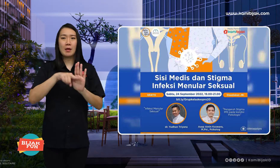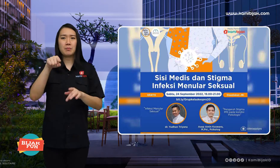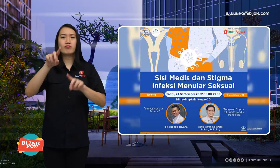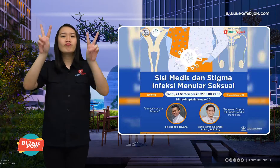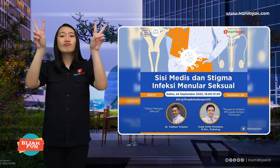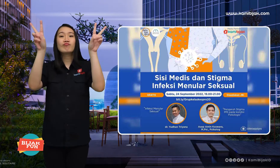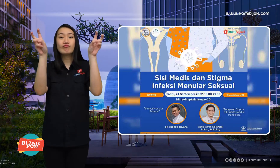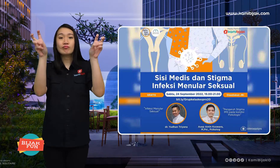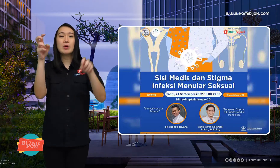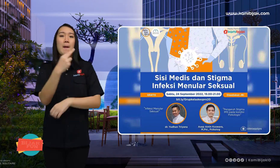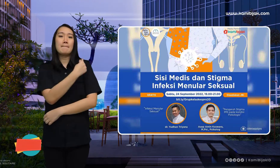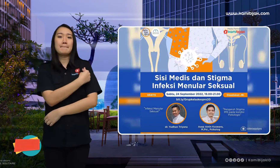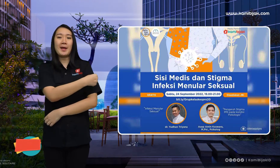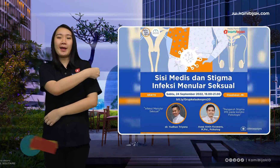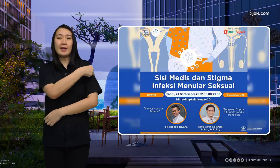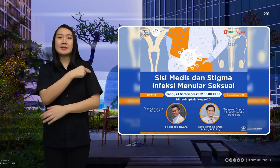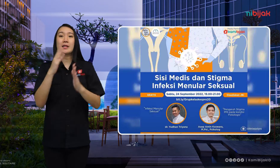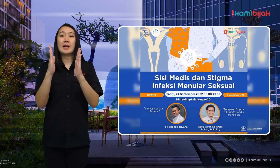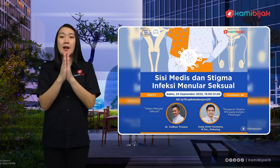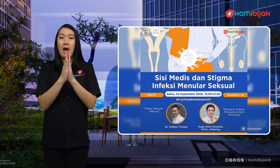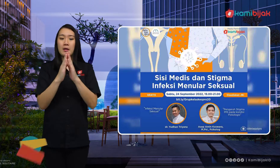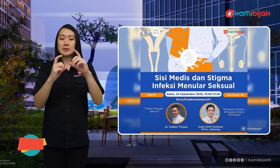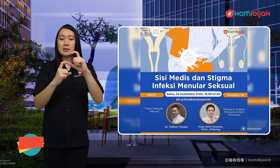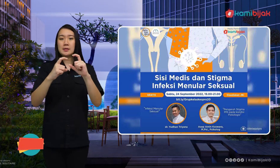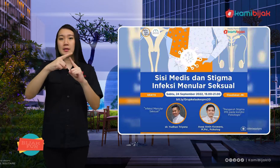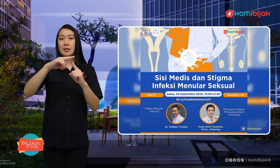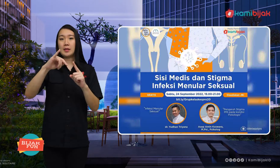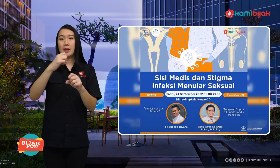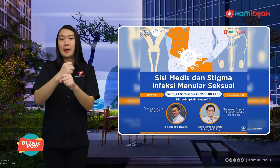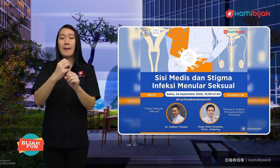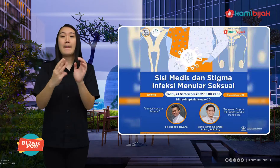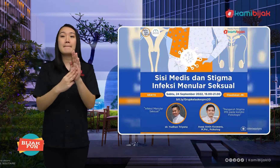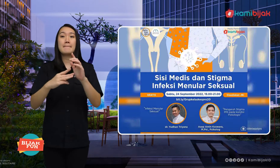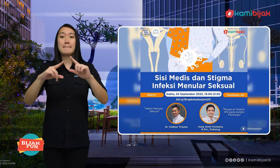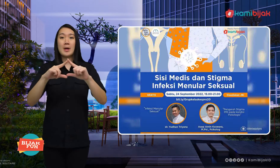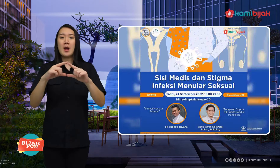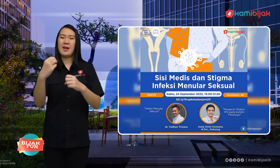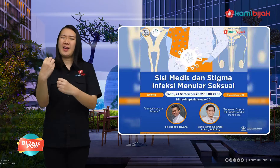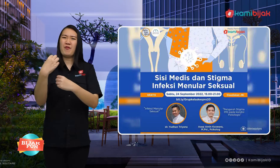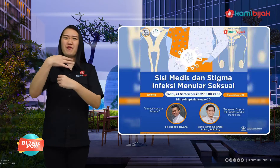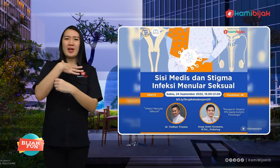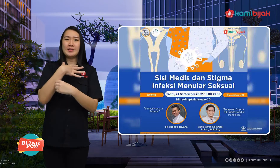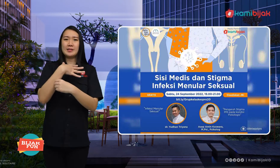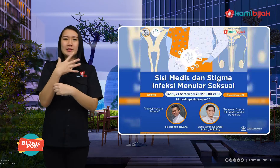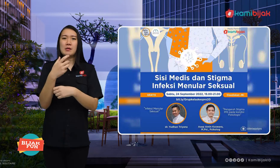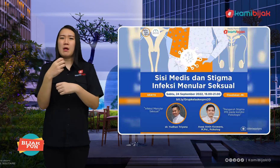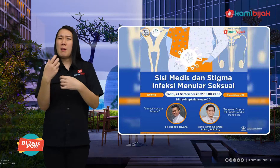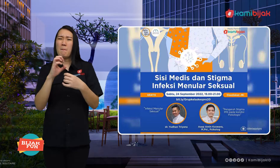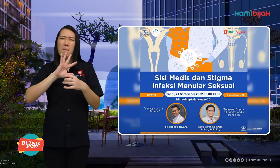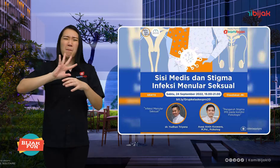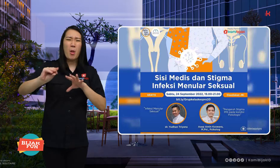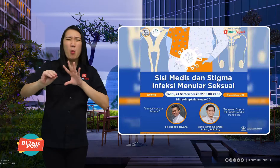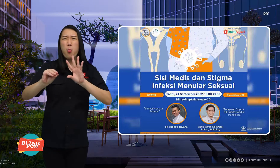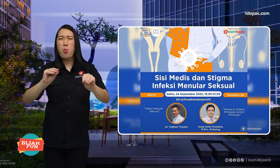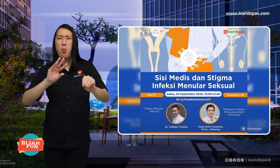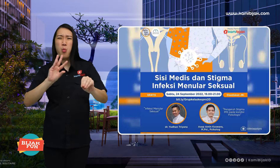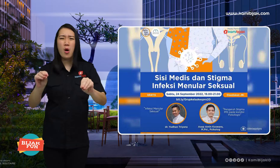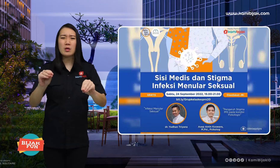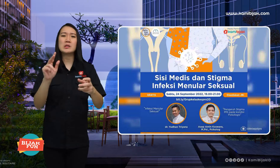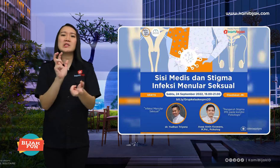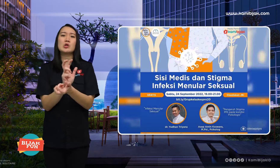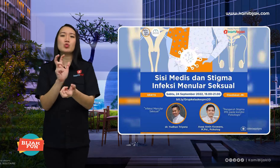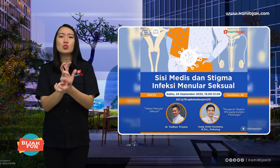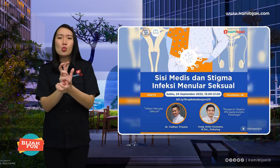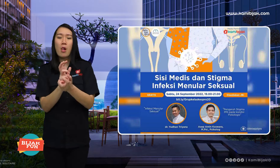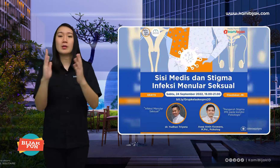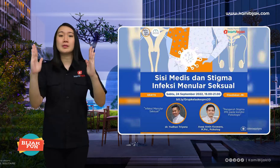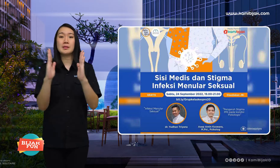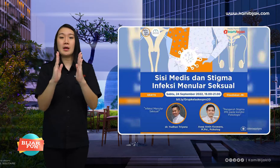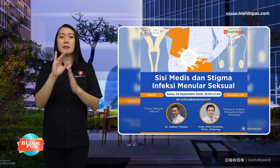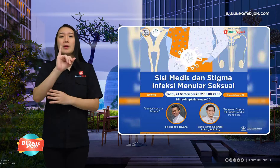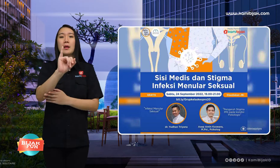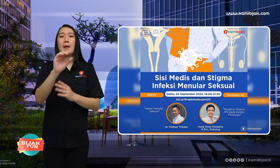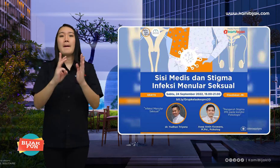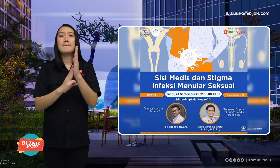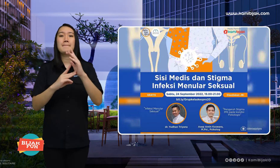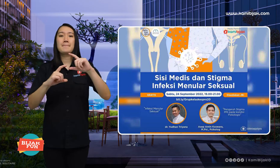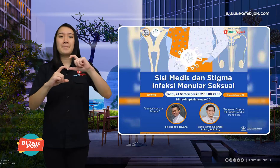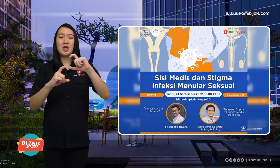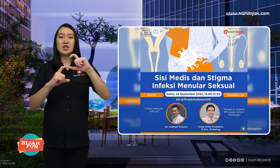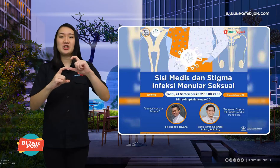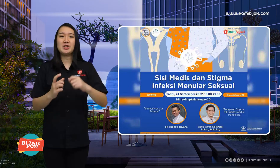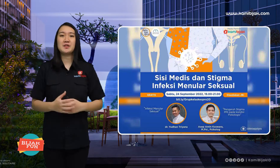themed Medical Side and Stigma Sexually Transmitted Infections (STIs).